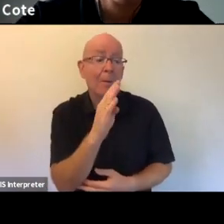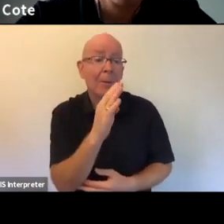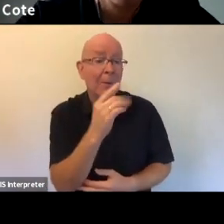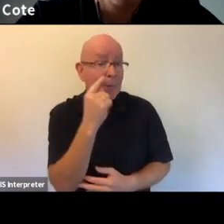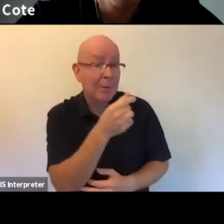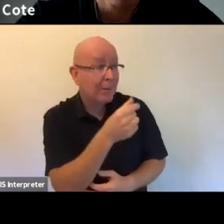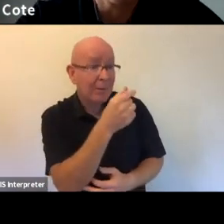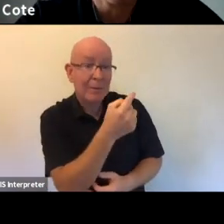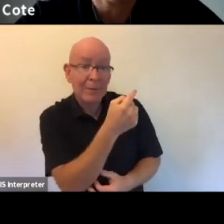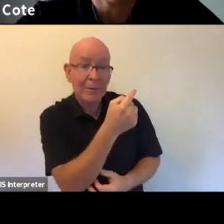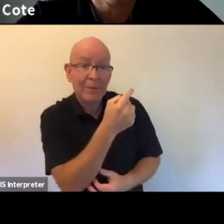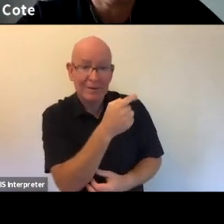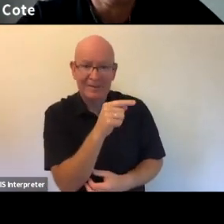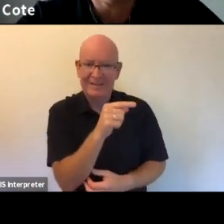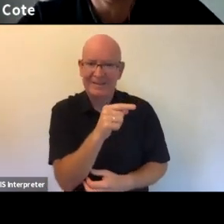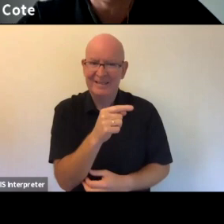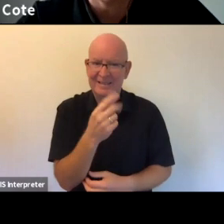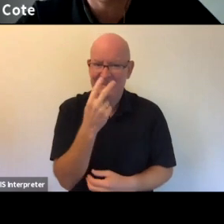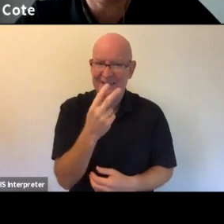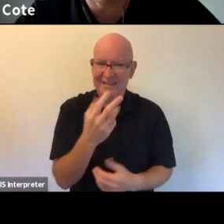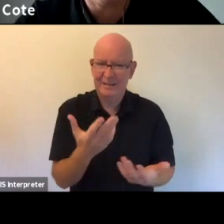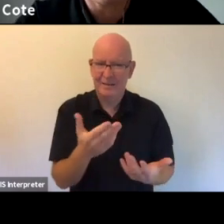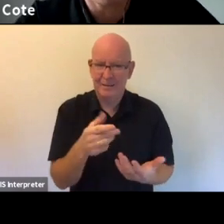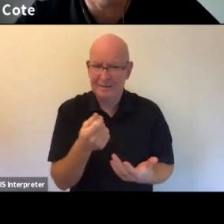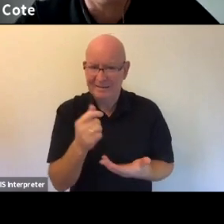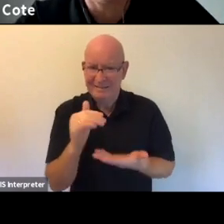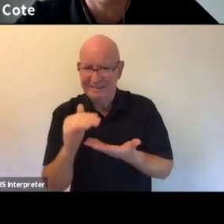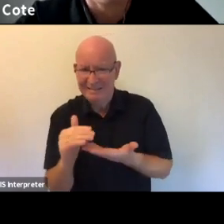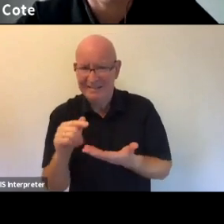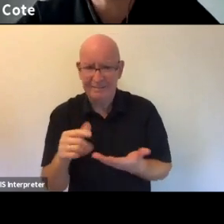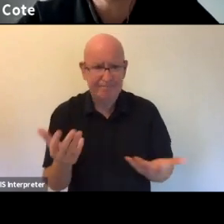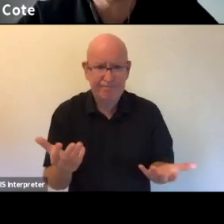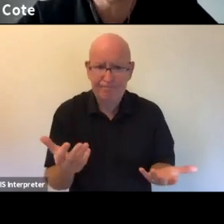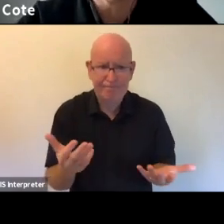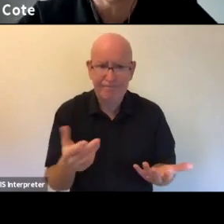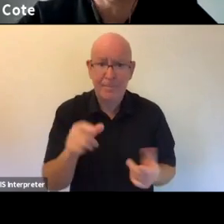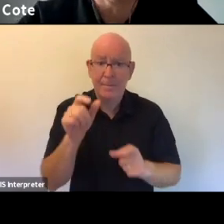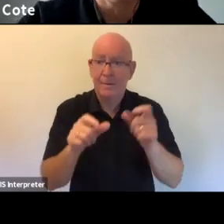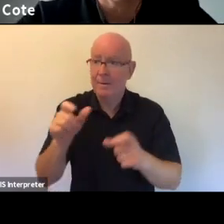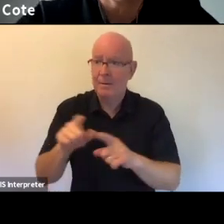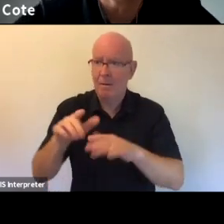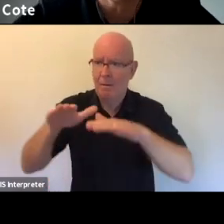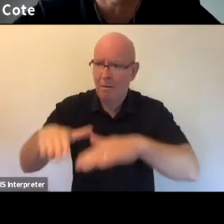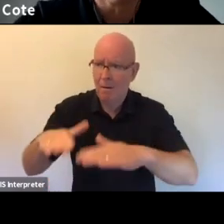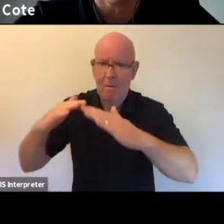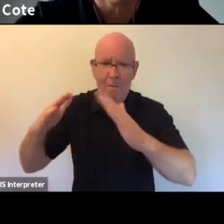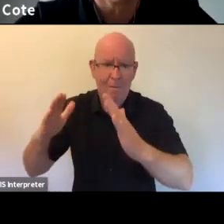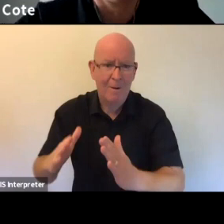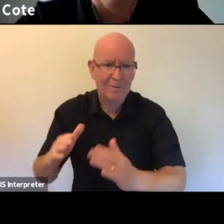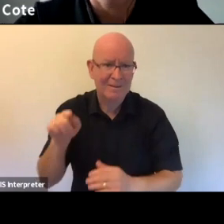the minimum costs are often below the poverty line. But as soon as people with disability seek participation,